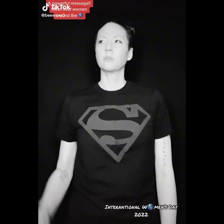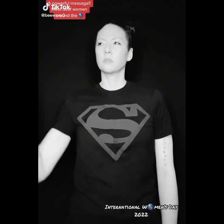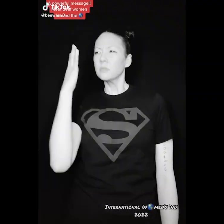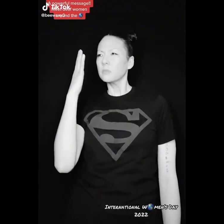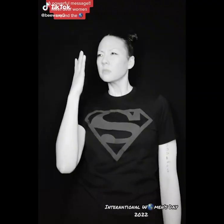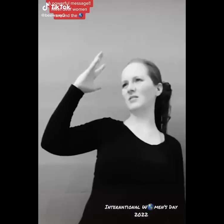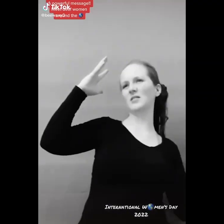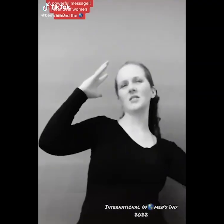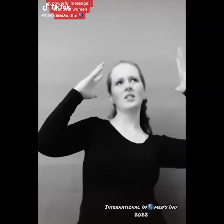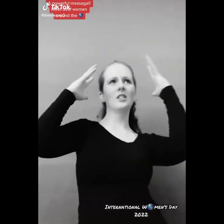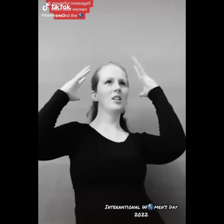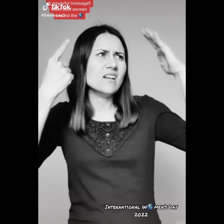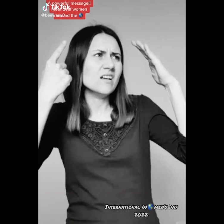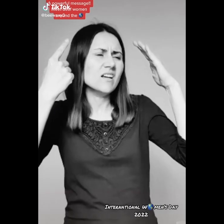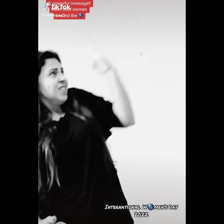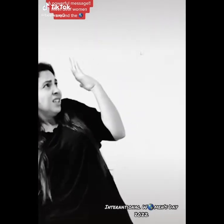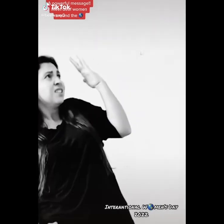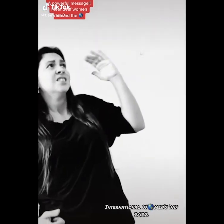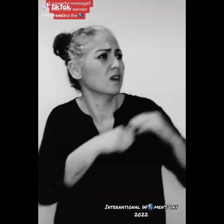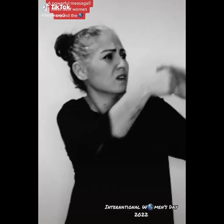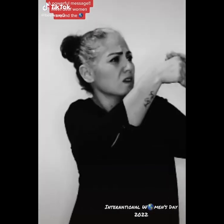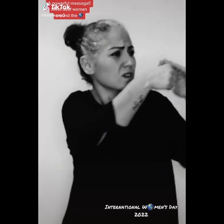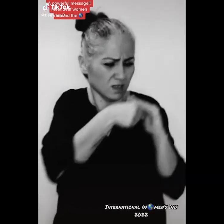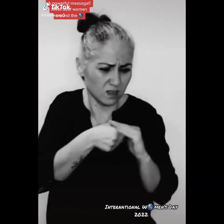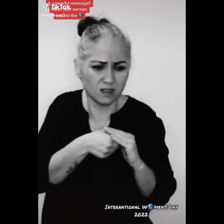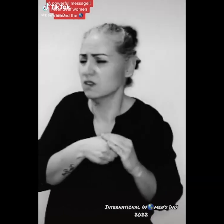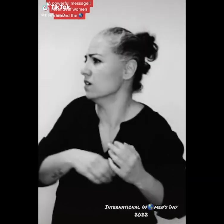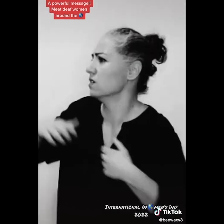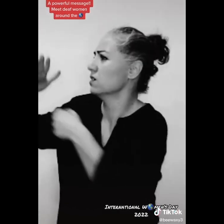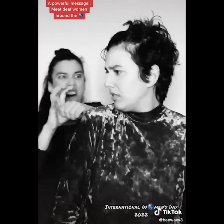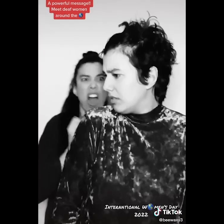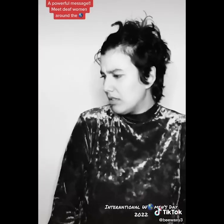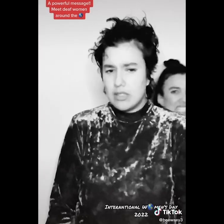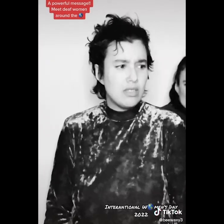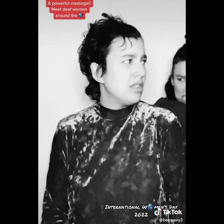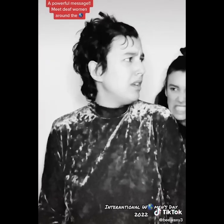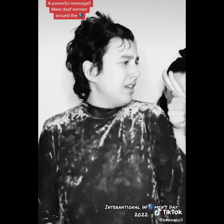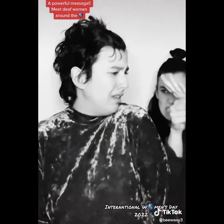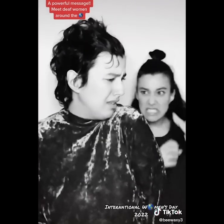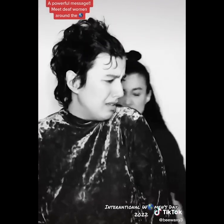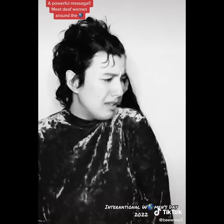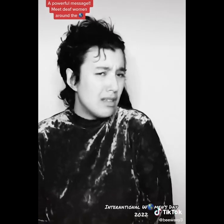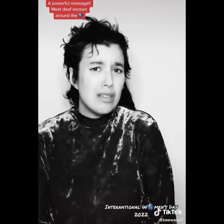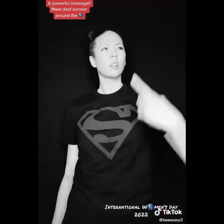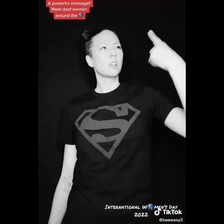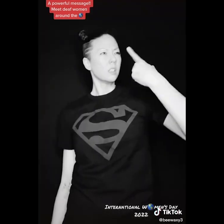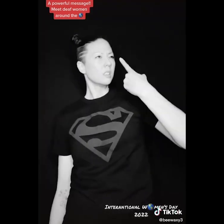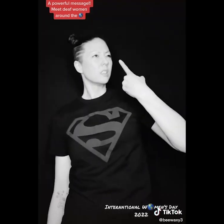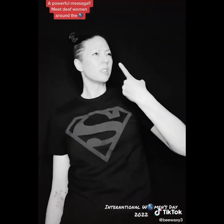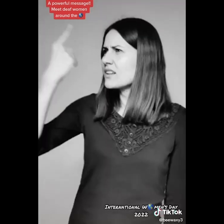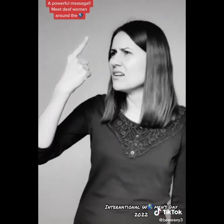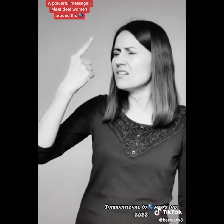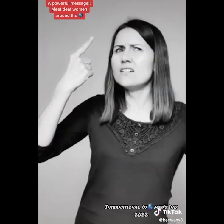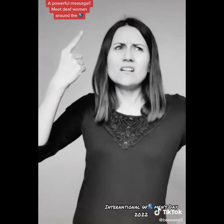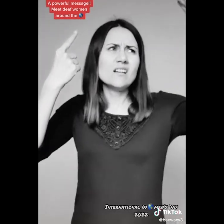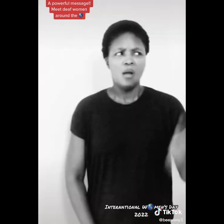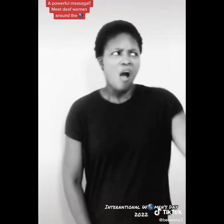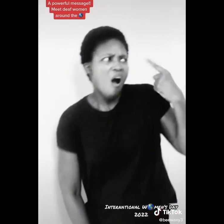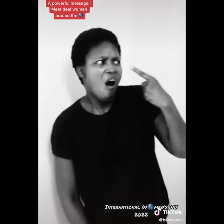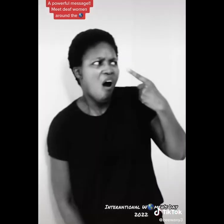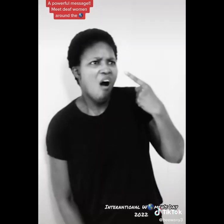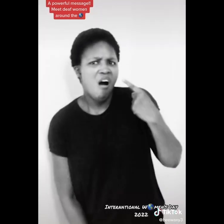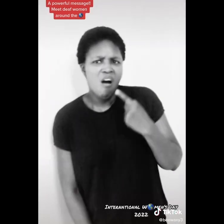(sign description: women are performing a story in a signing technique called Visual Vernacular.)